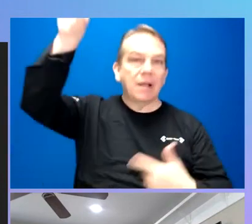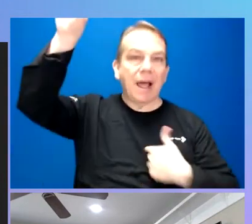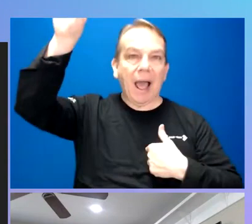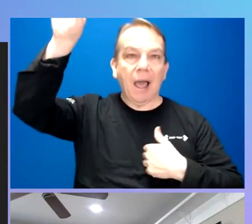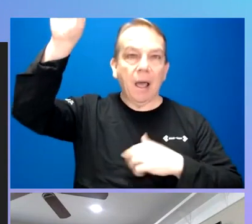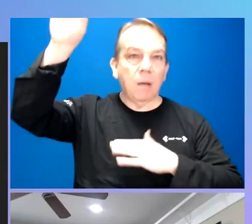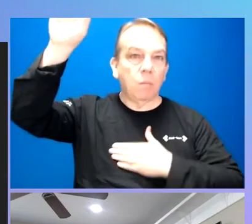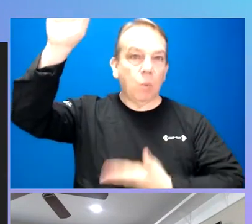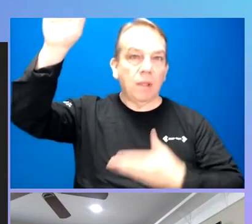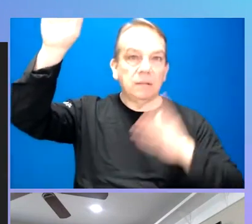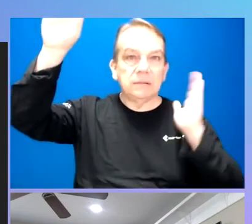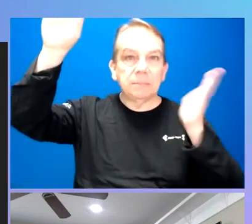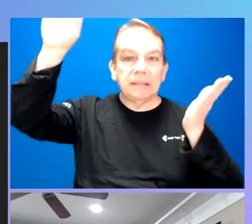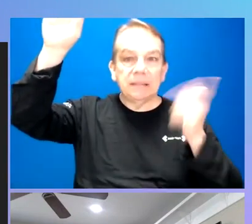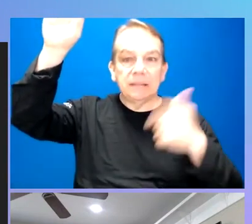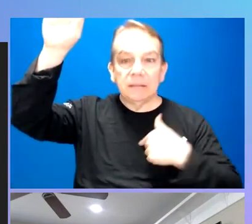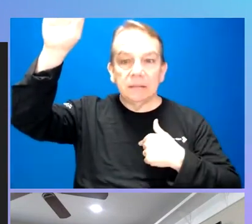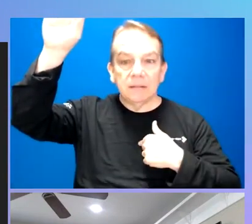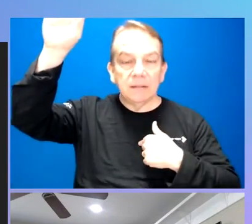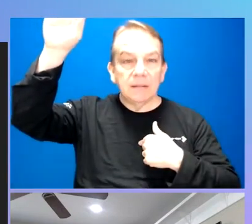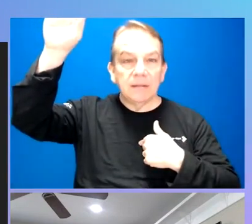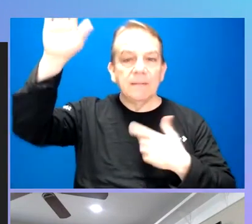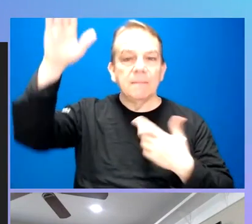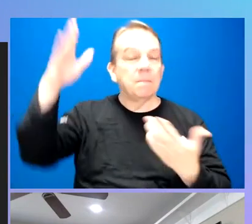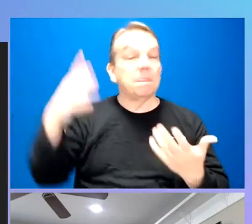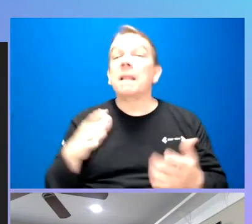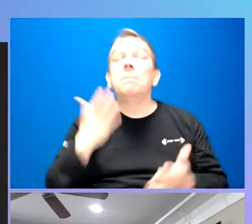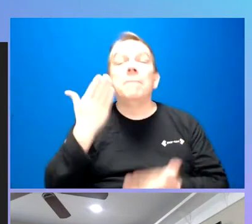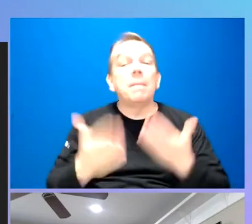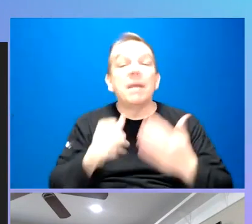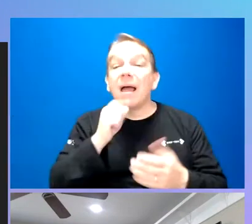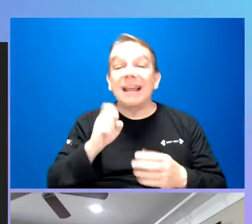just to say, can I have five minutes at your town hall? Mr.